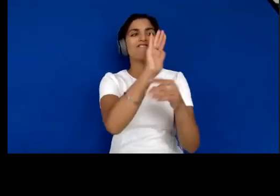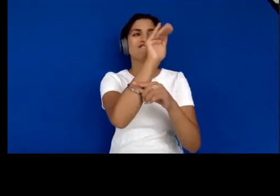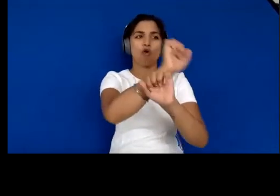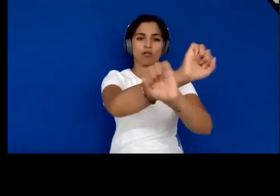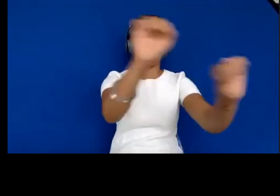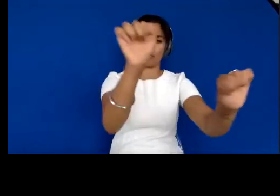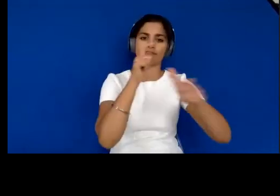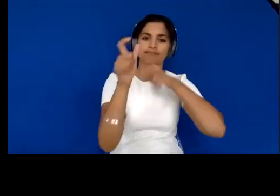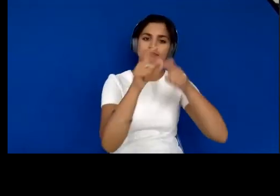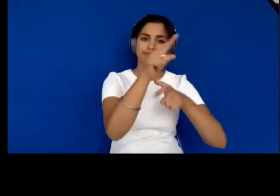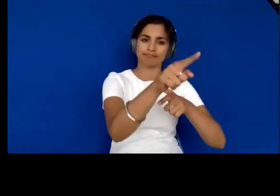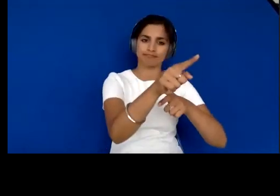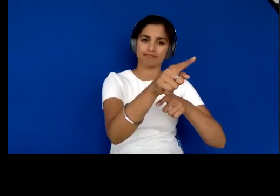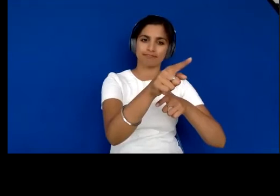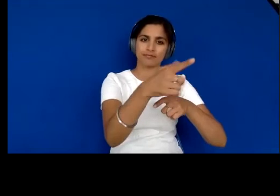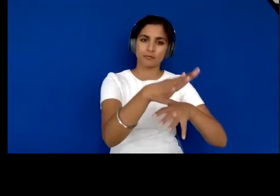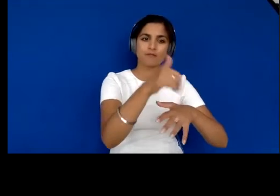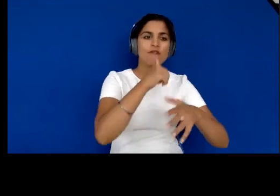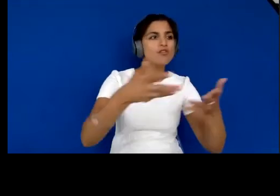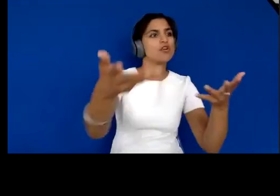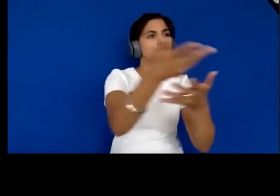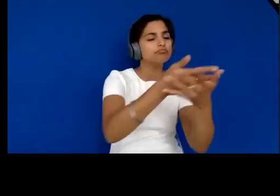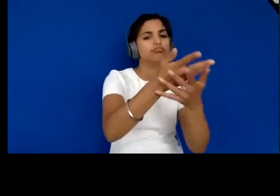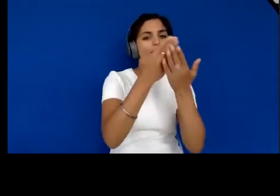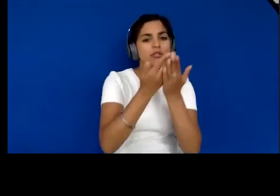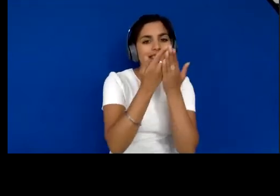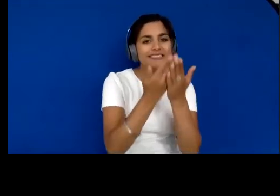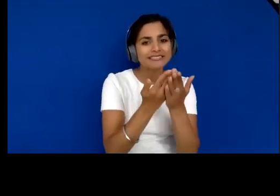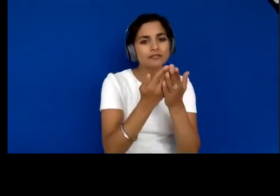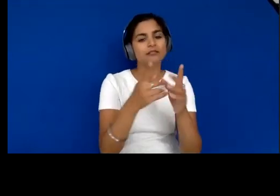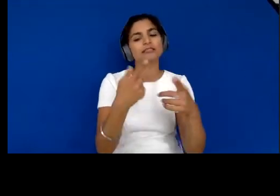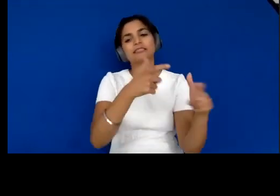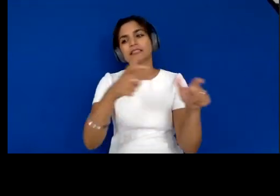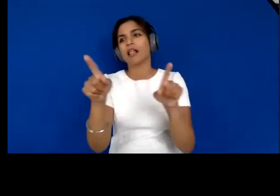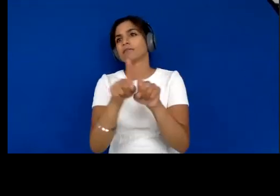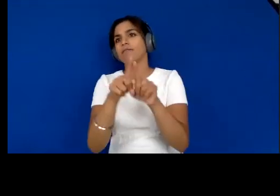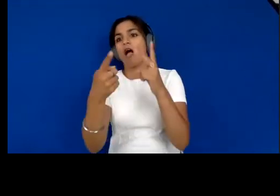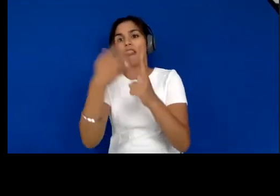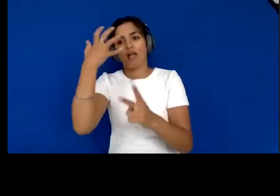discussed and studied in countries still seen as dependent of the United States